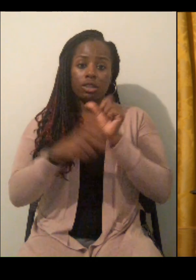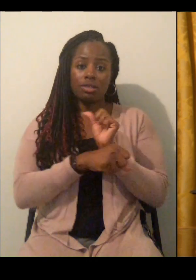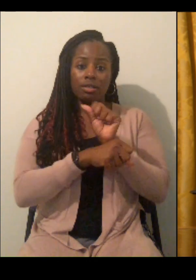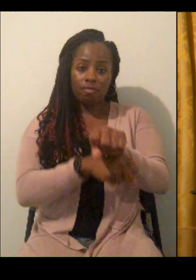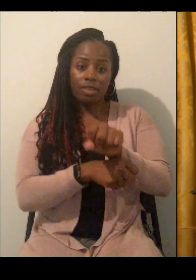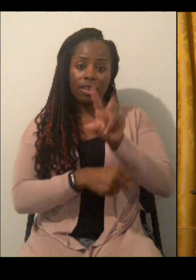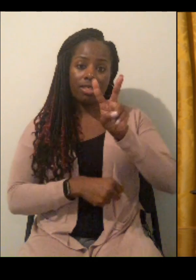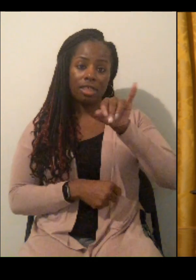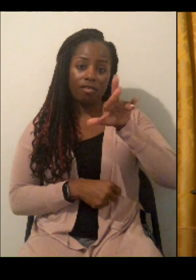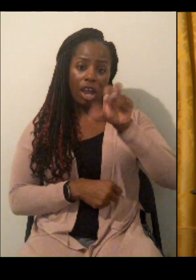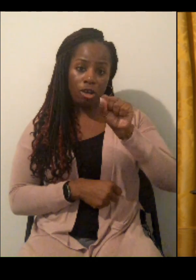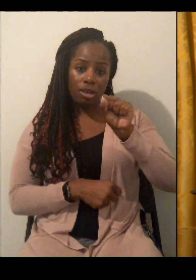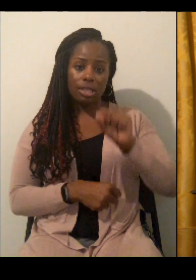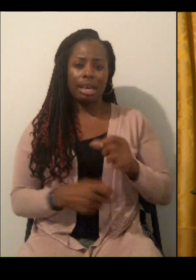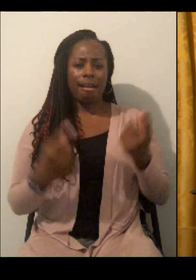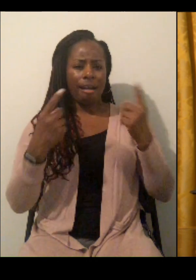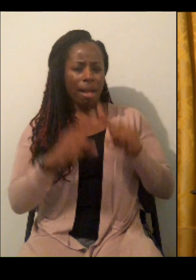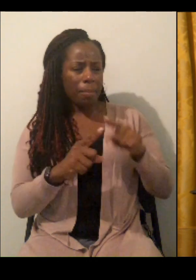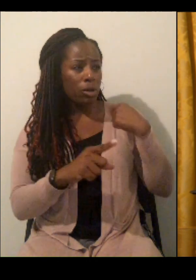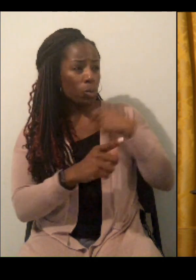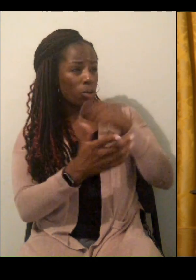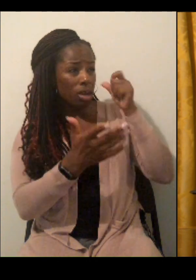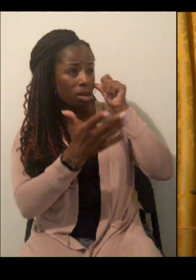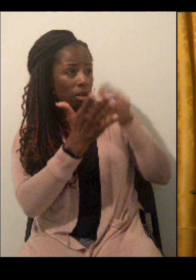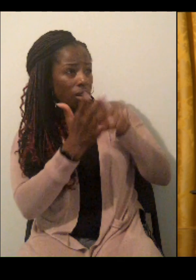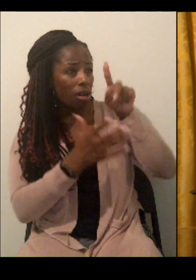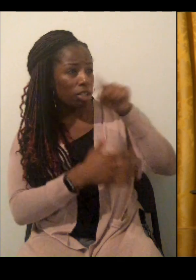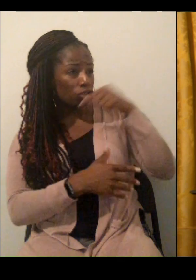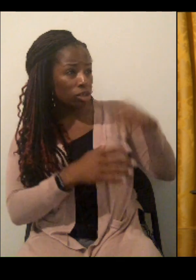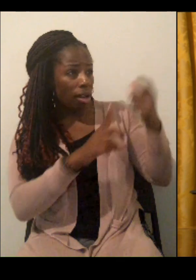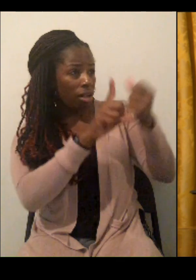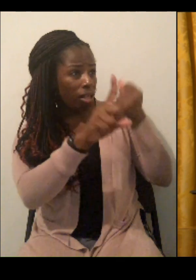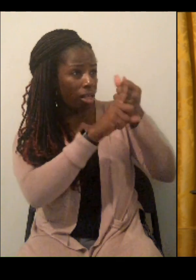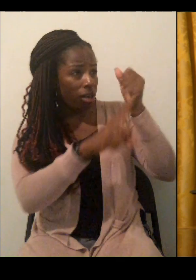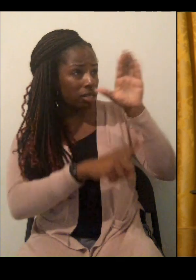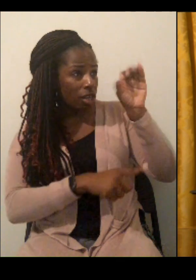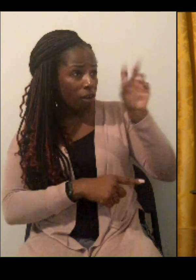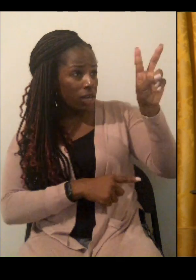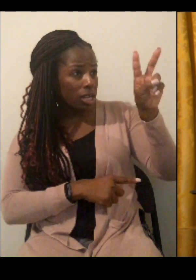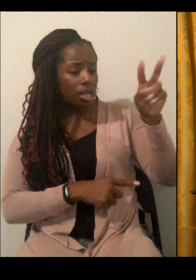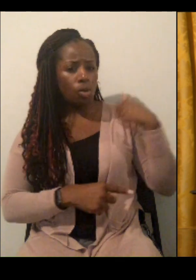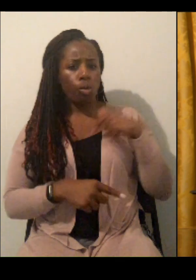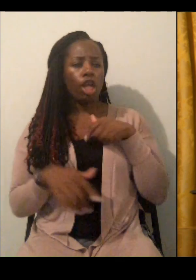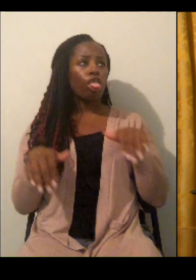action on China now we must take the same action with Europe we will not